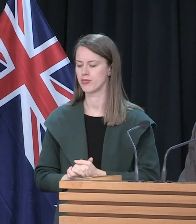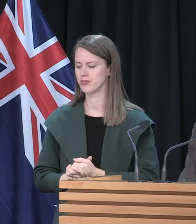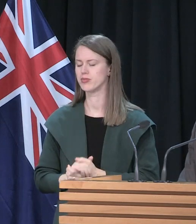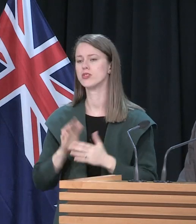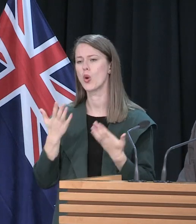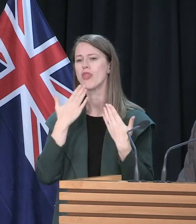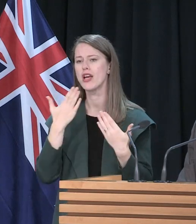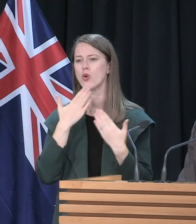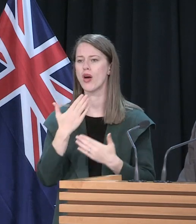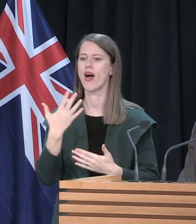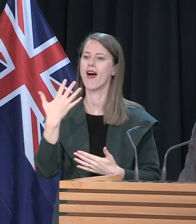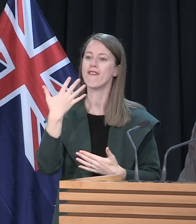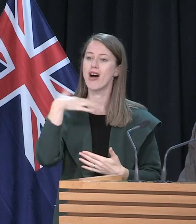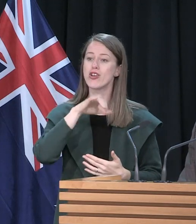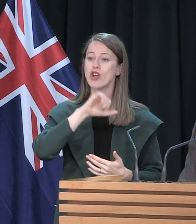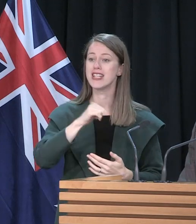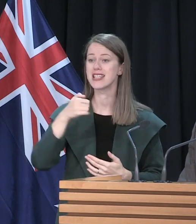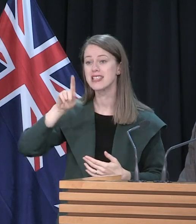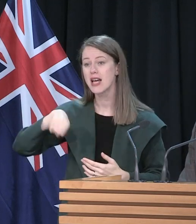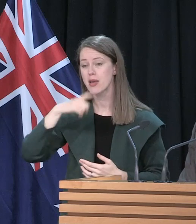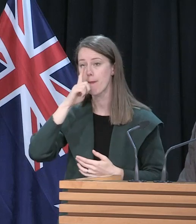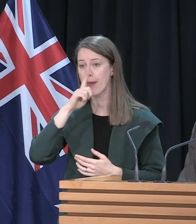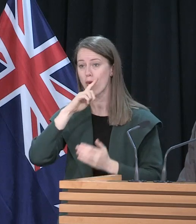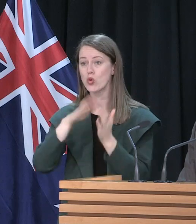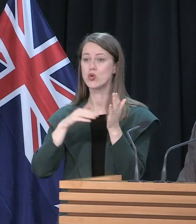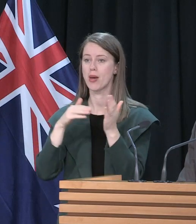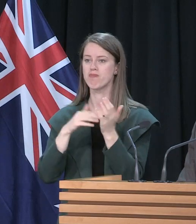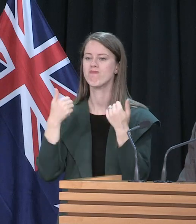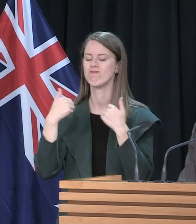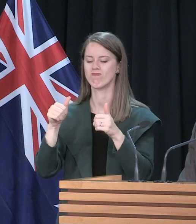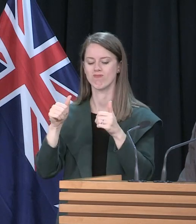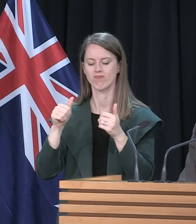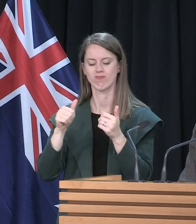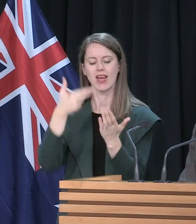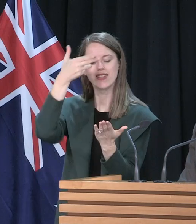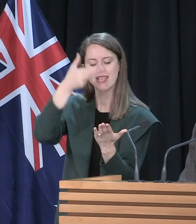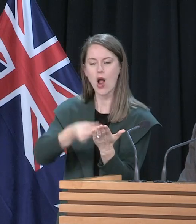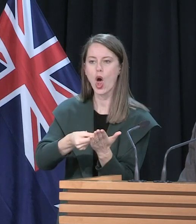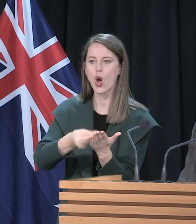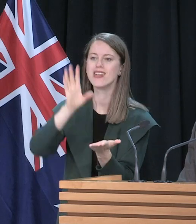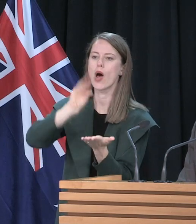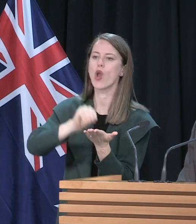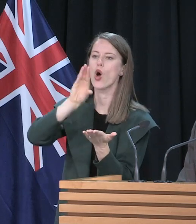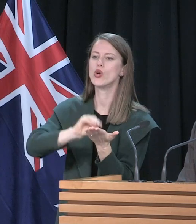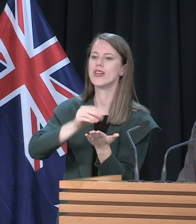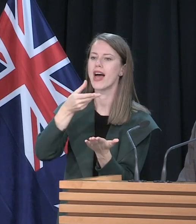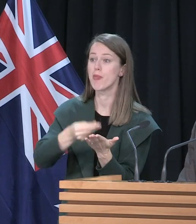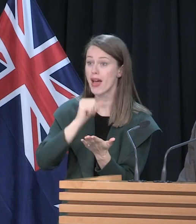contact - as a result of contact tracing for another case. So thank you to the